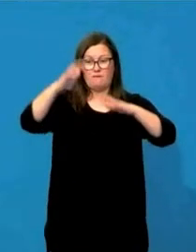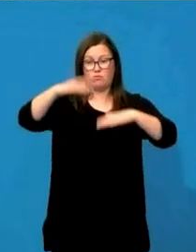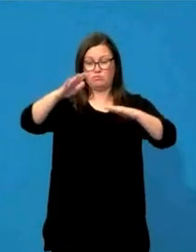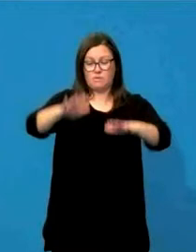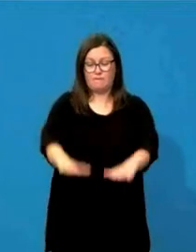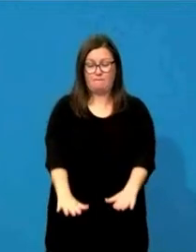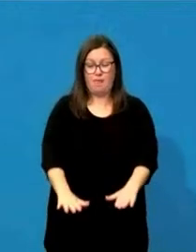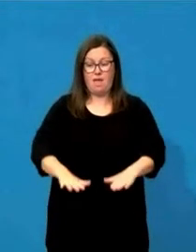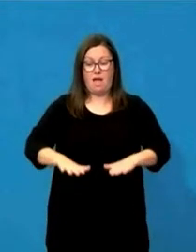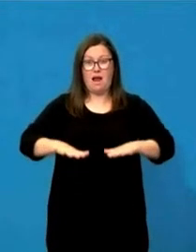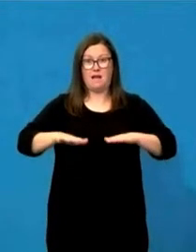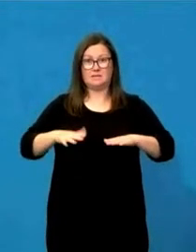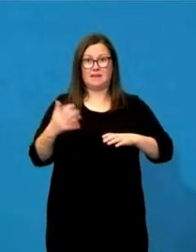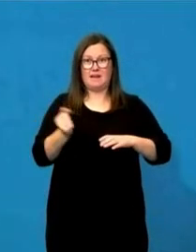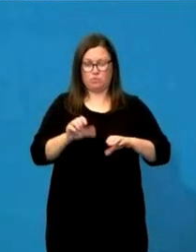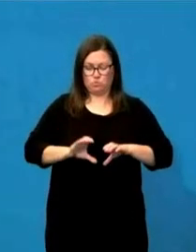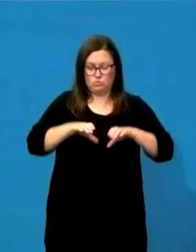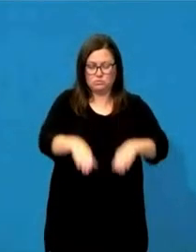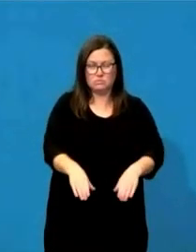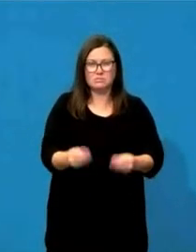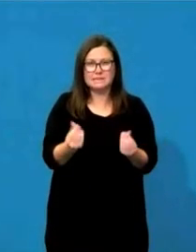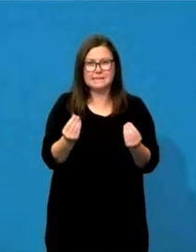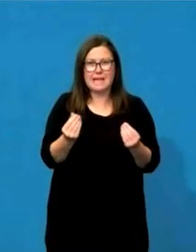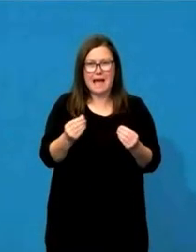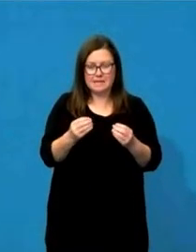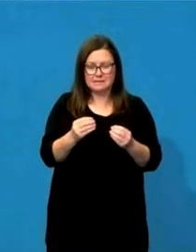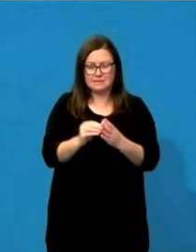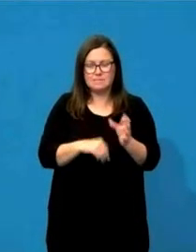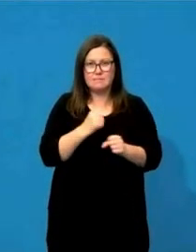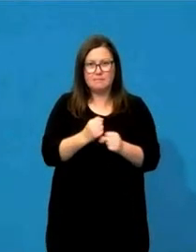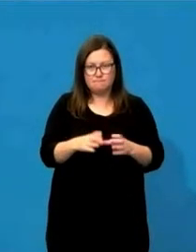She couldn't get out. We had to go there in a four-wheel drive because the waters was halfway up our tyres.